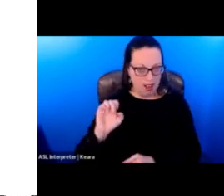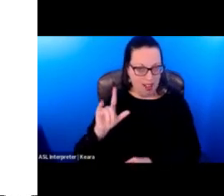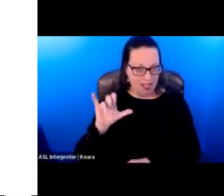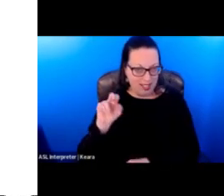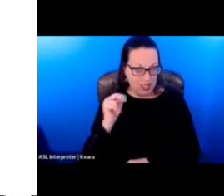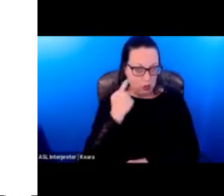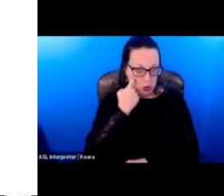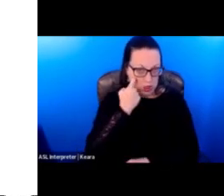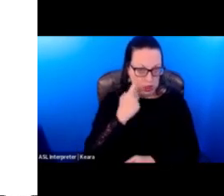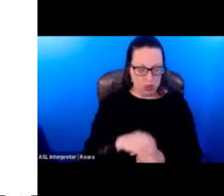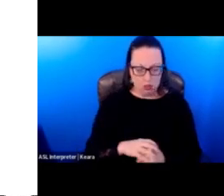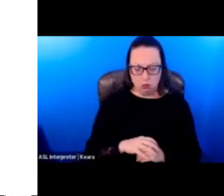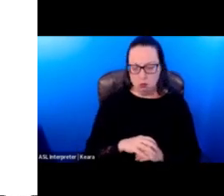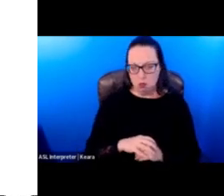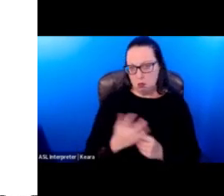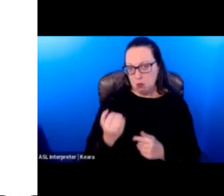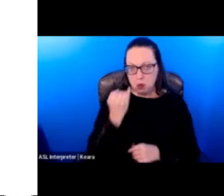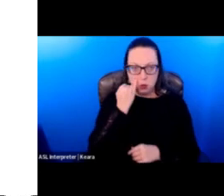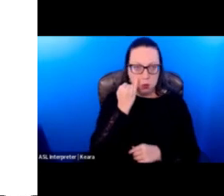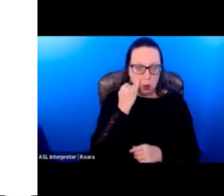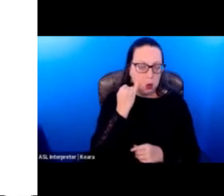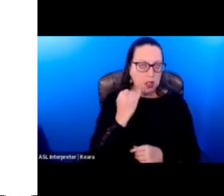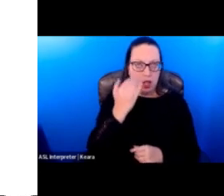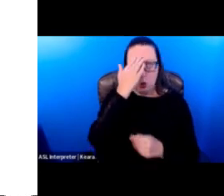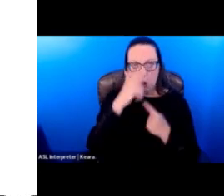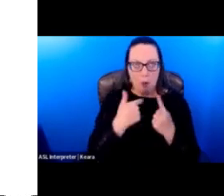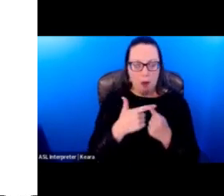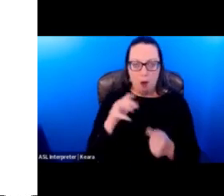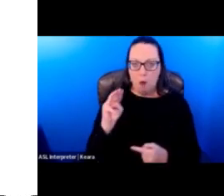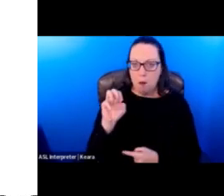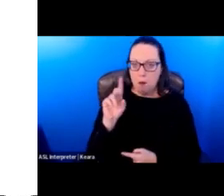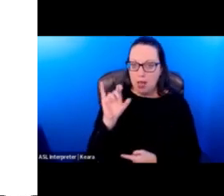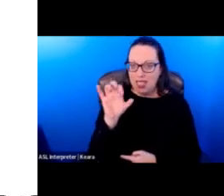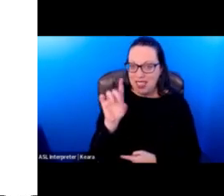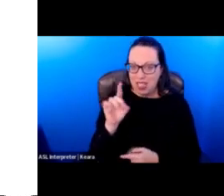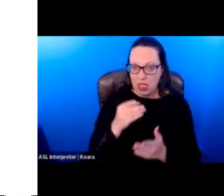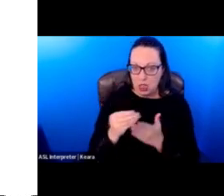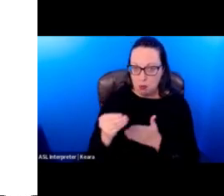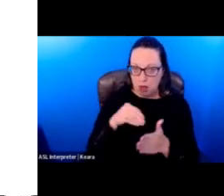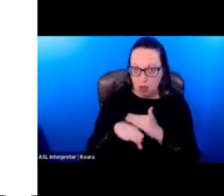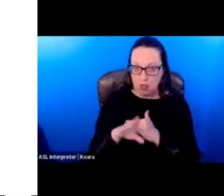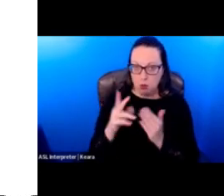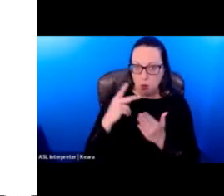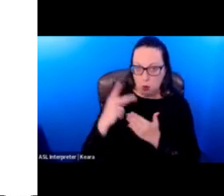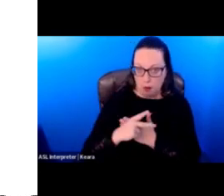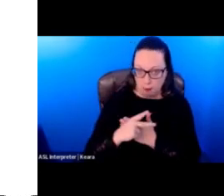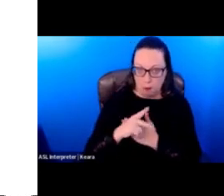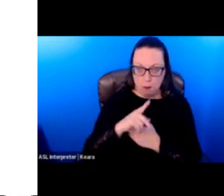instance, if I have heard about this Medicaid buy in program, I'm really excited to know about it, I need to find somebody who